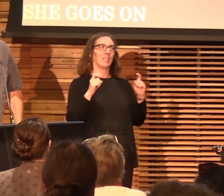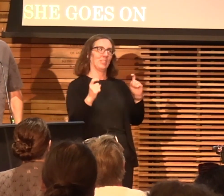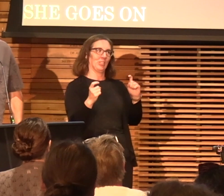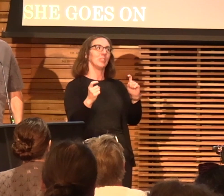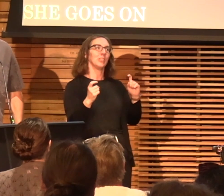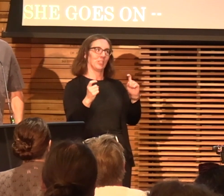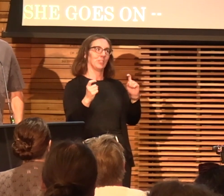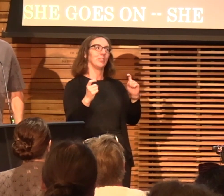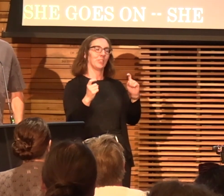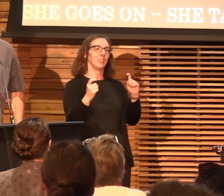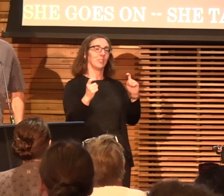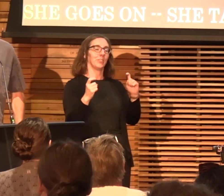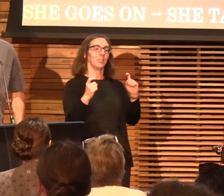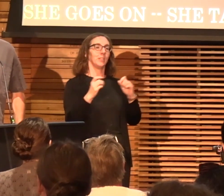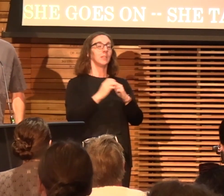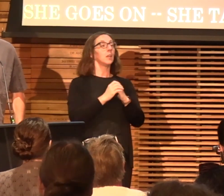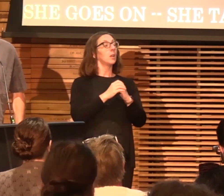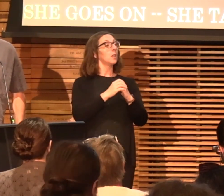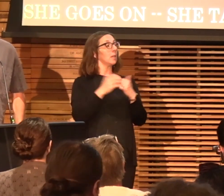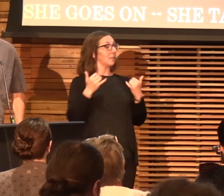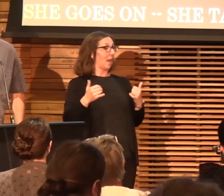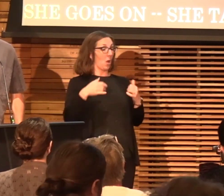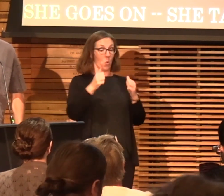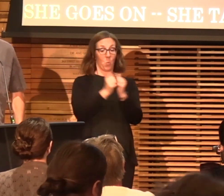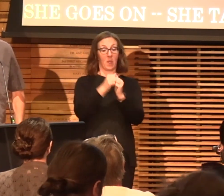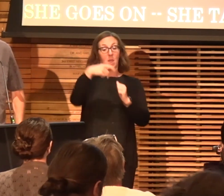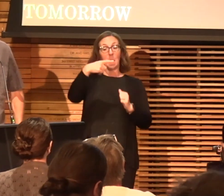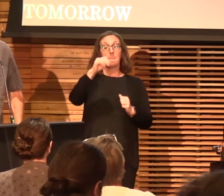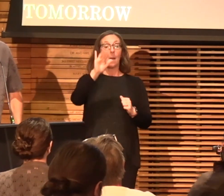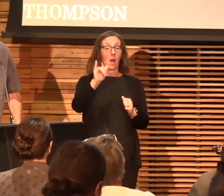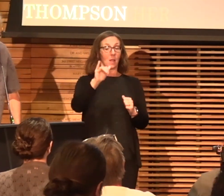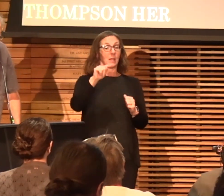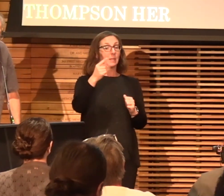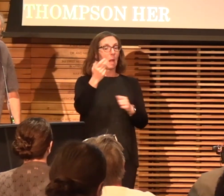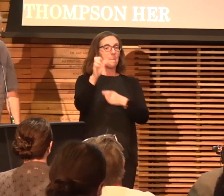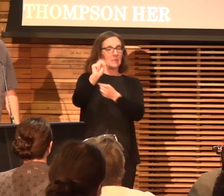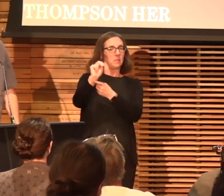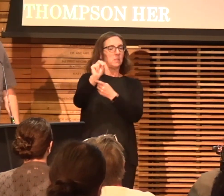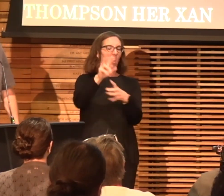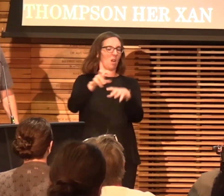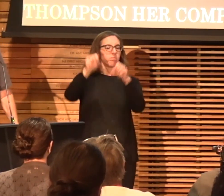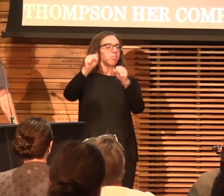She takes a ship with Polly Thompson, her companion, the new Annie Sullivan, to Scotland.